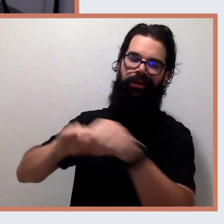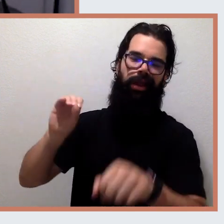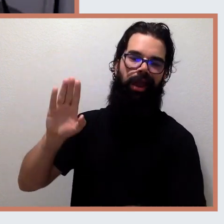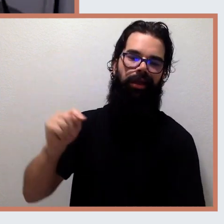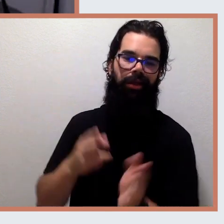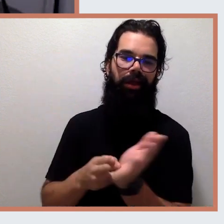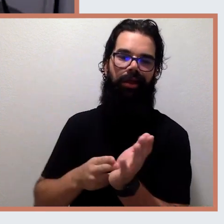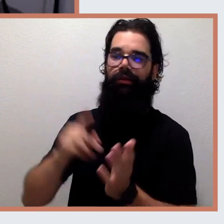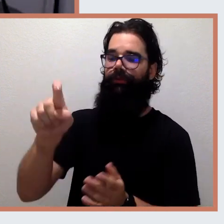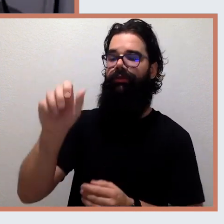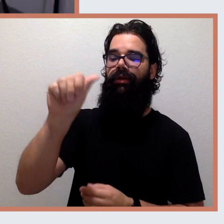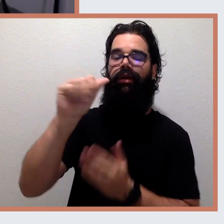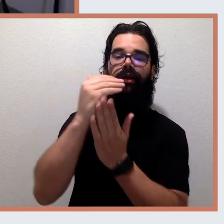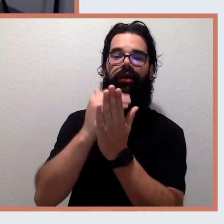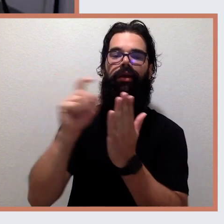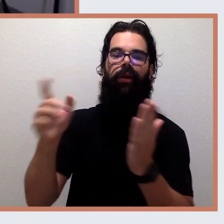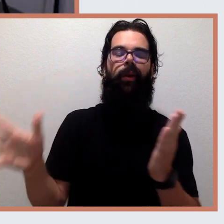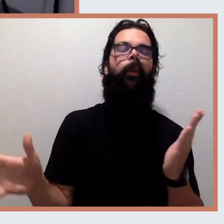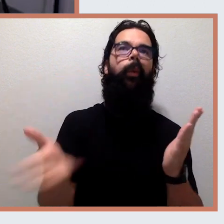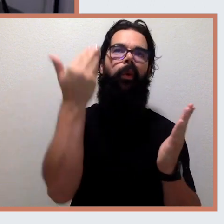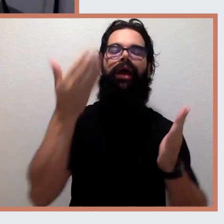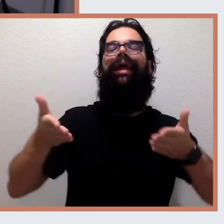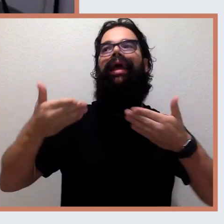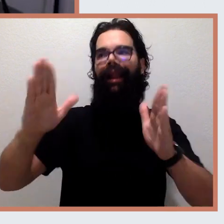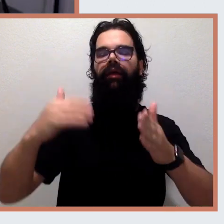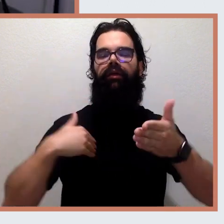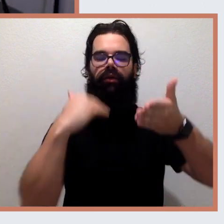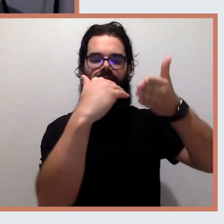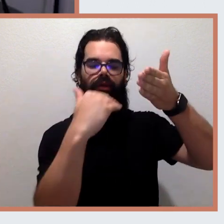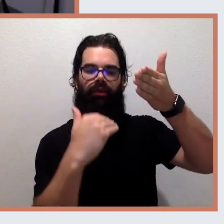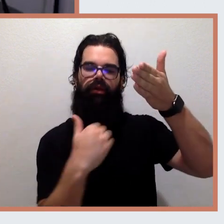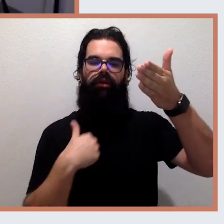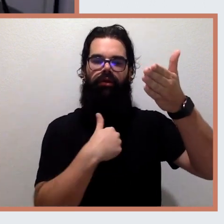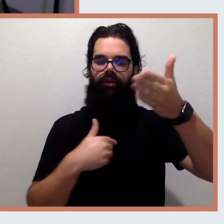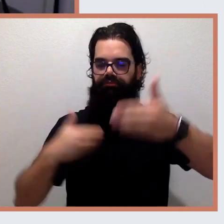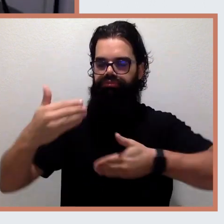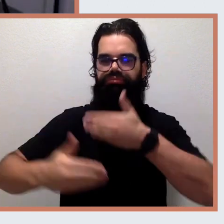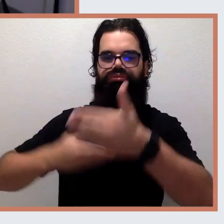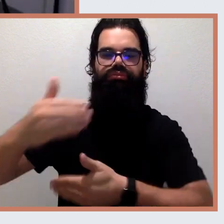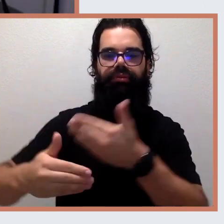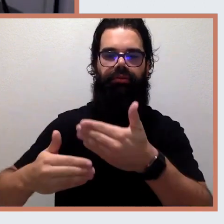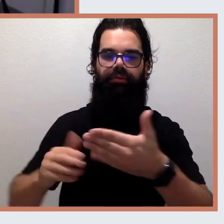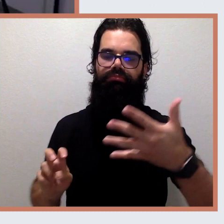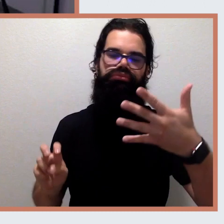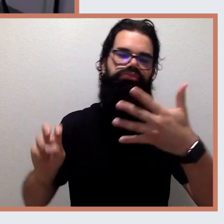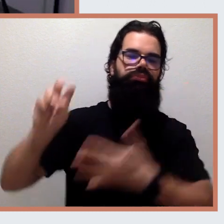but I do think the Hollywood elites need to be called out a little more. I think the A-list needs to step up and help us out a little bit,